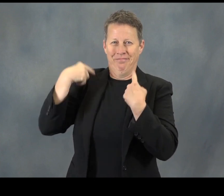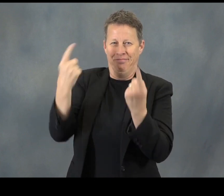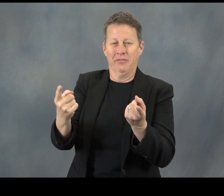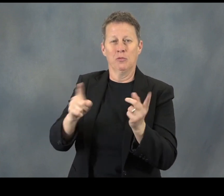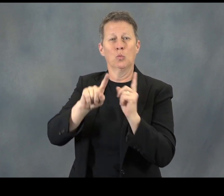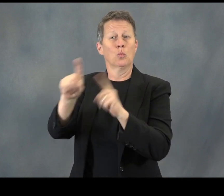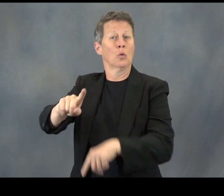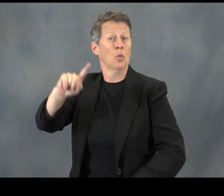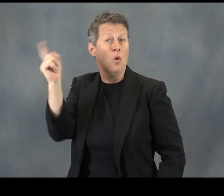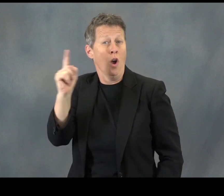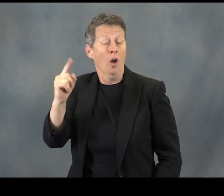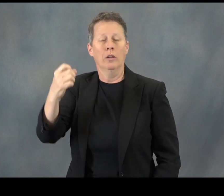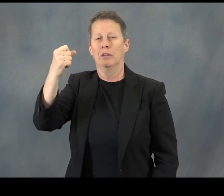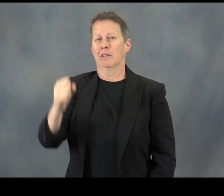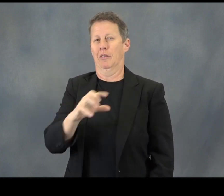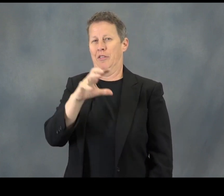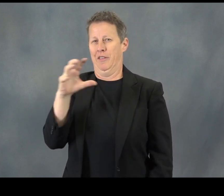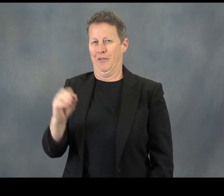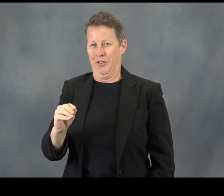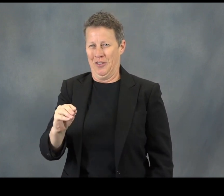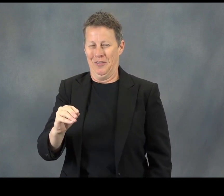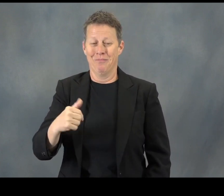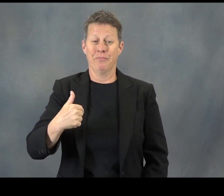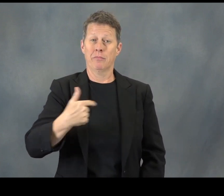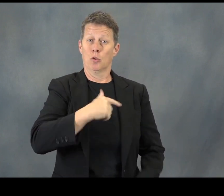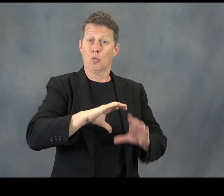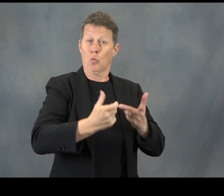So we went with a group of us from San Diego and